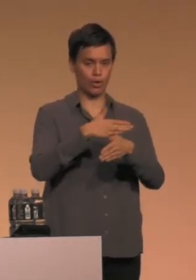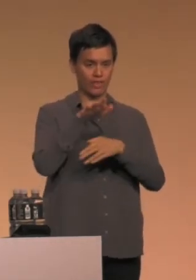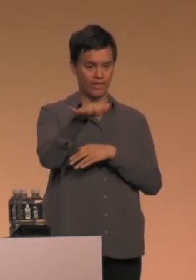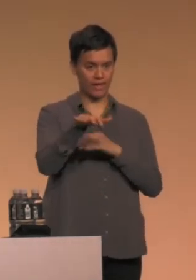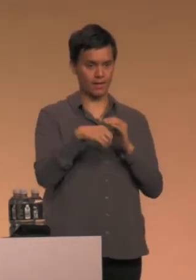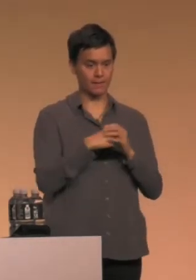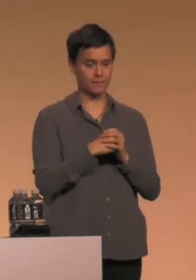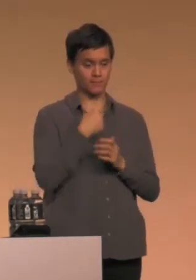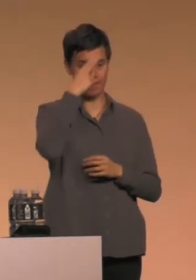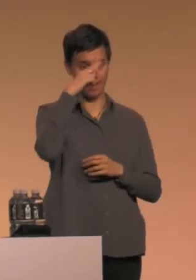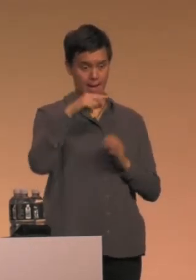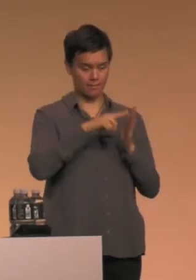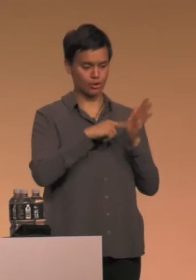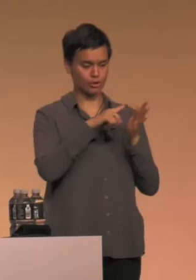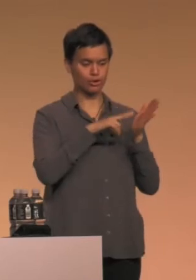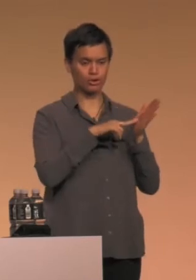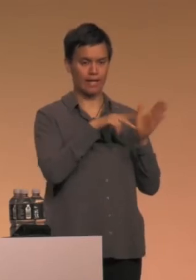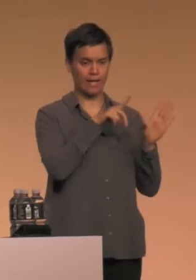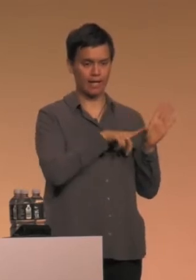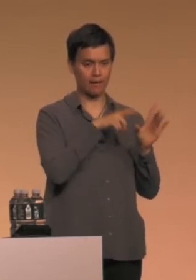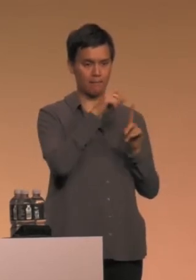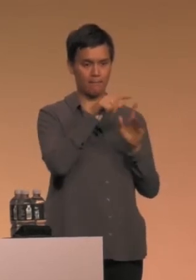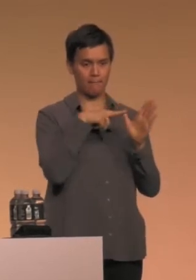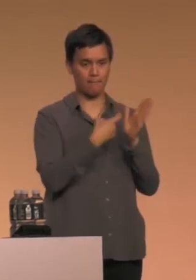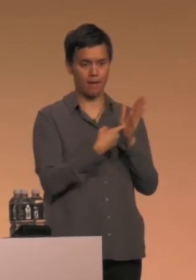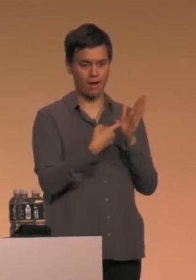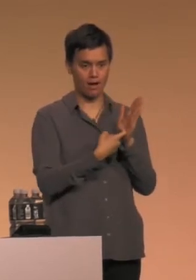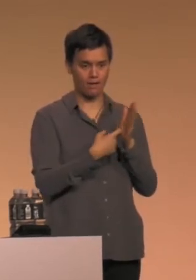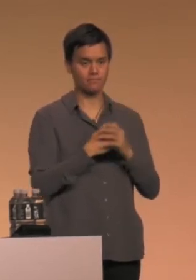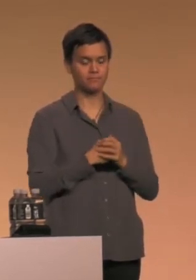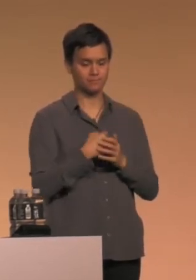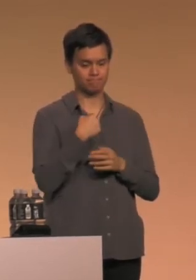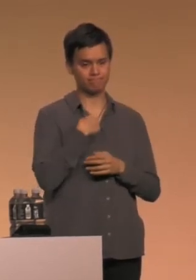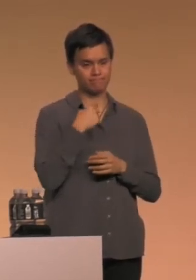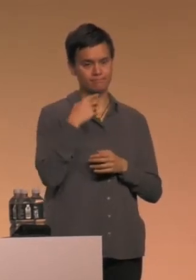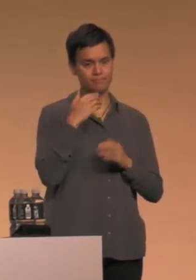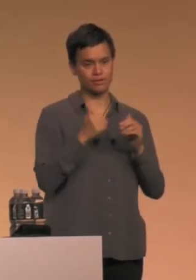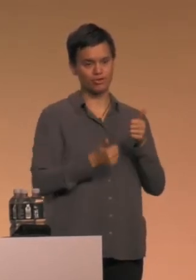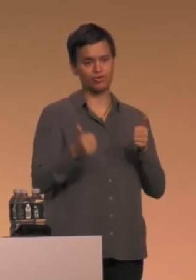I'm Jenny Parr. I'm the Chief Nurse and Director of Patient and Whaanau Experience, as Robin's just said, at Counties Manukau.